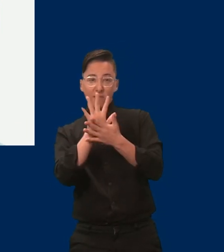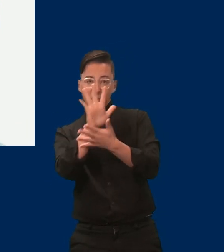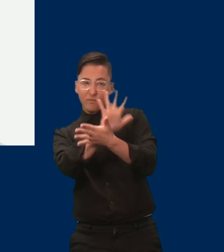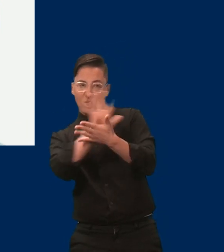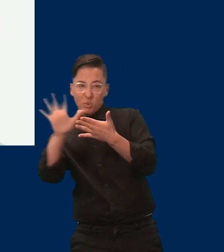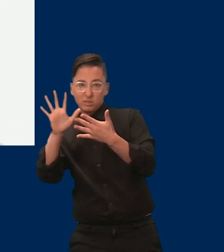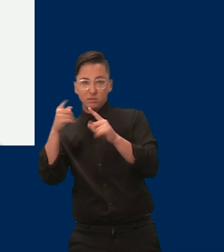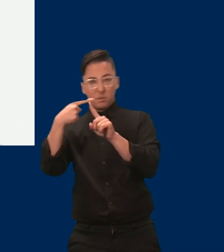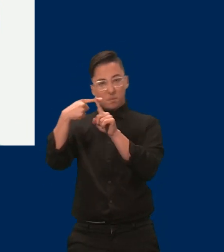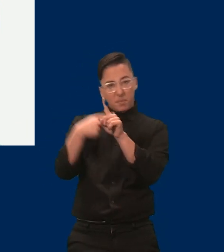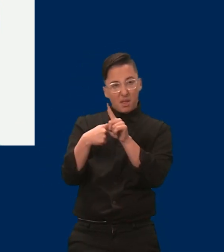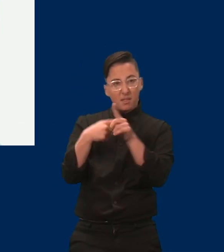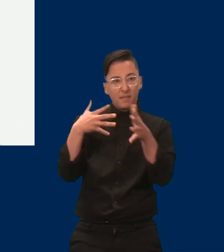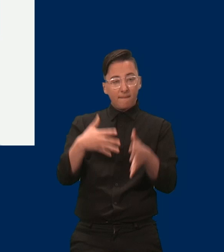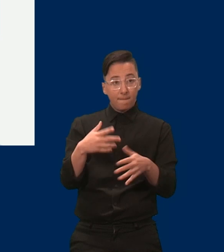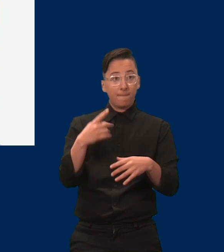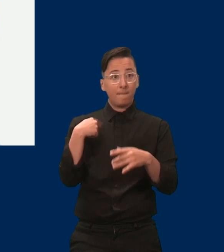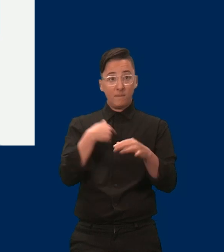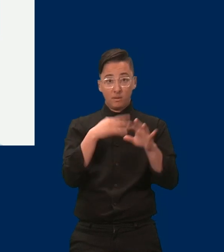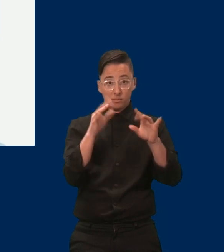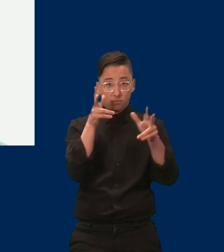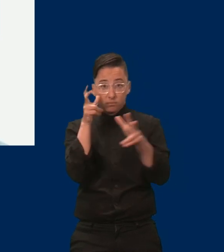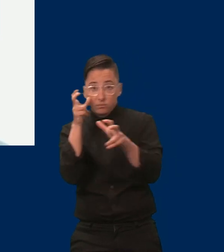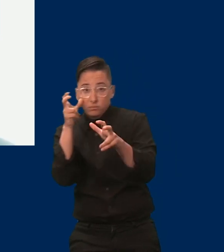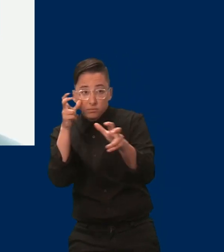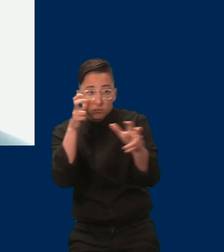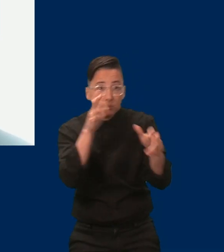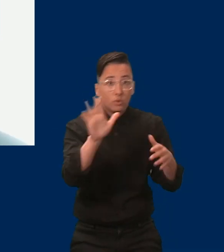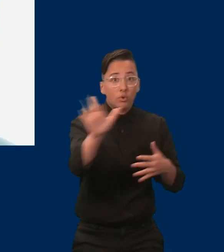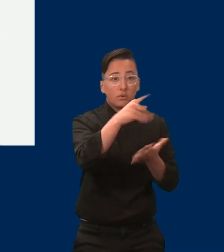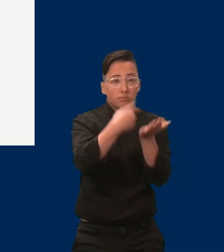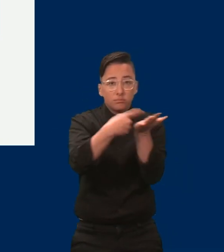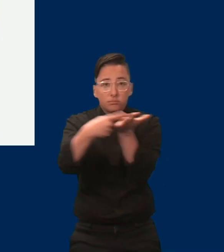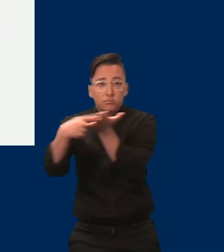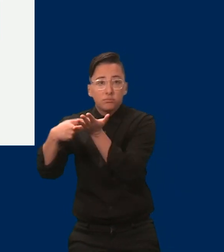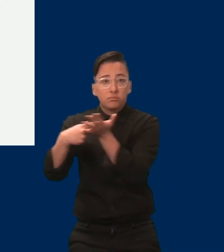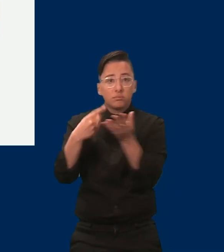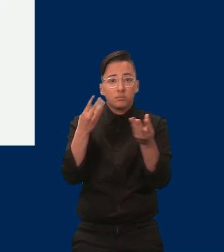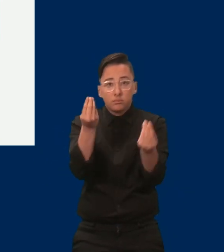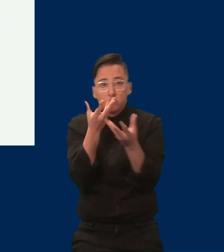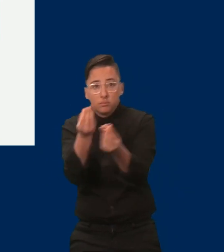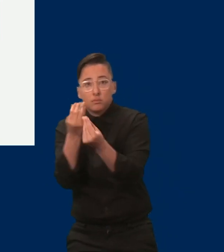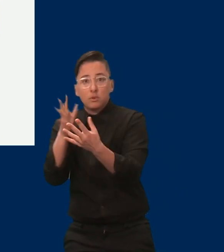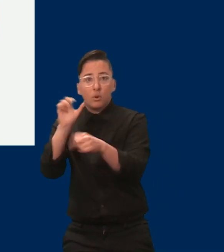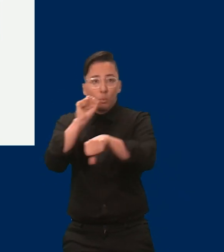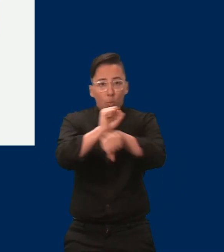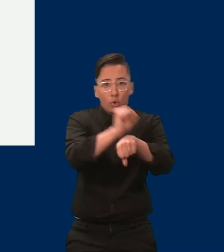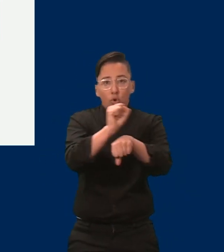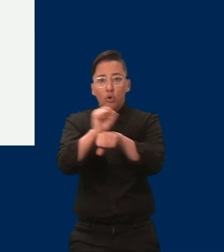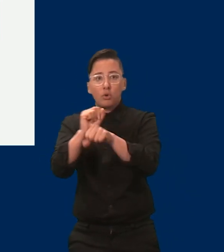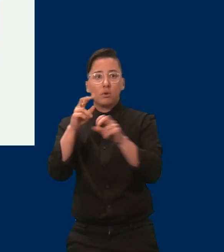today, the results of the work that the group is doing will be incorporated into our request.